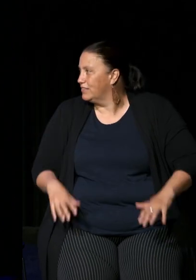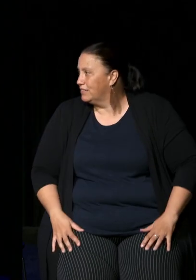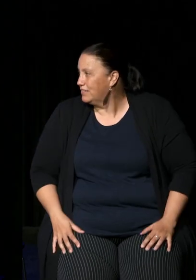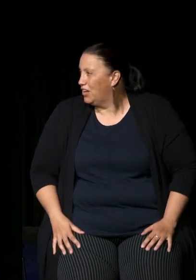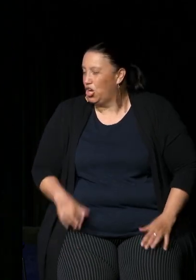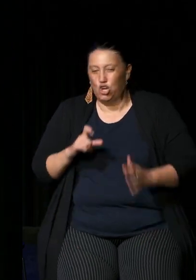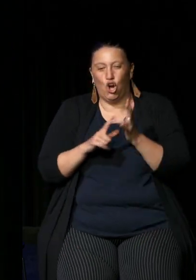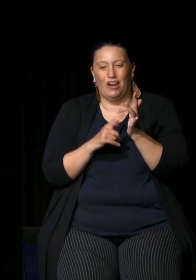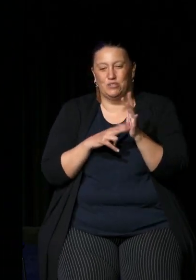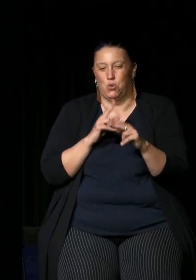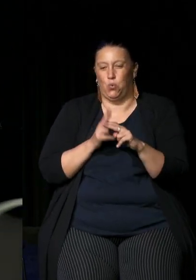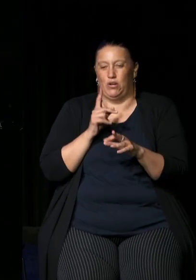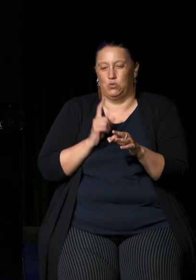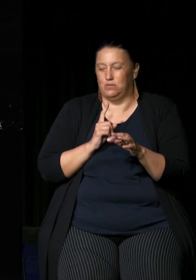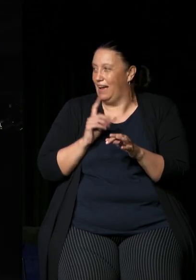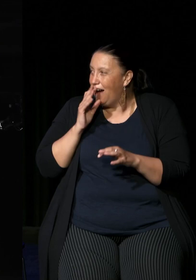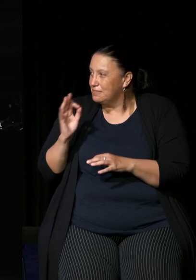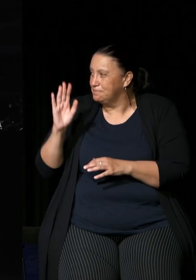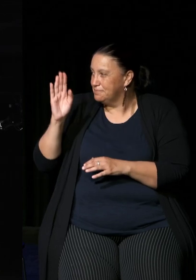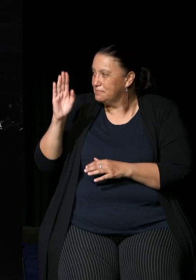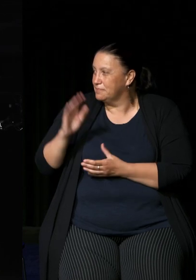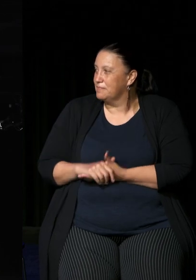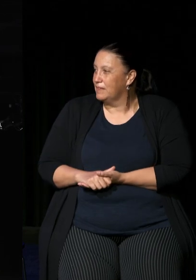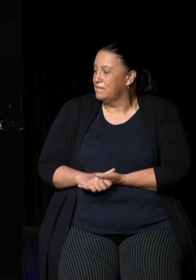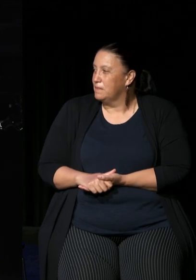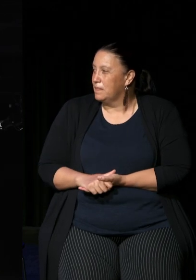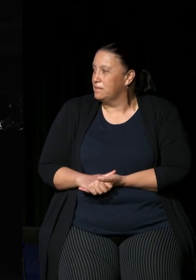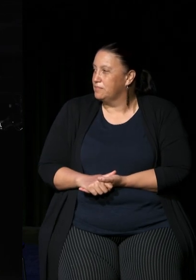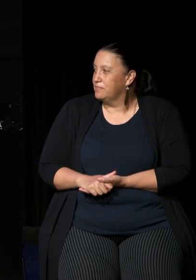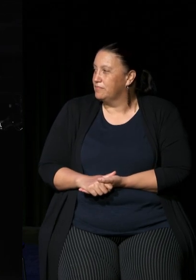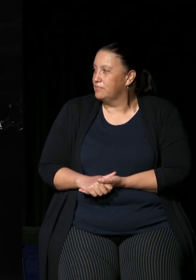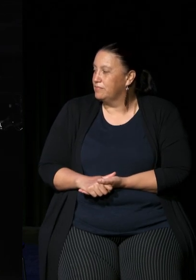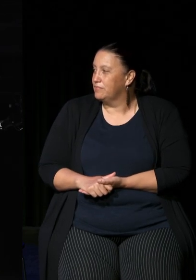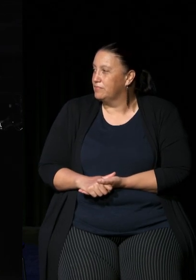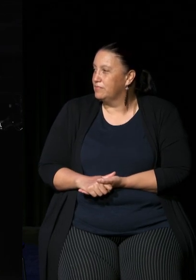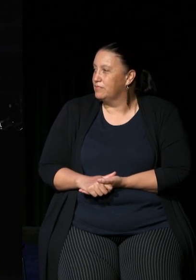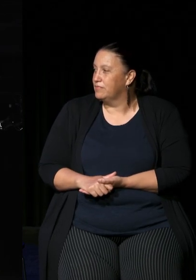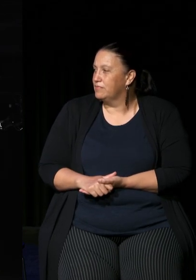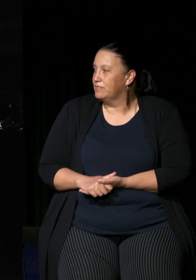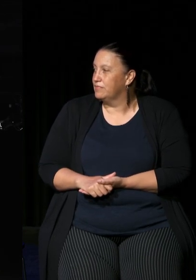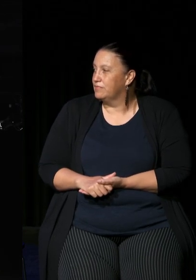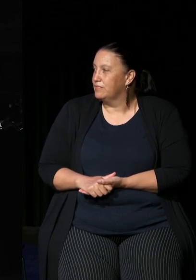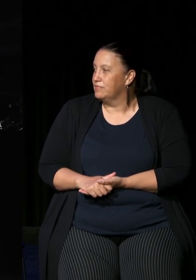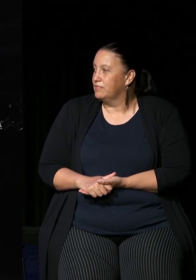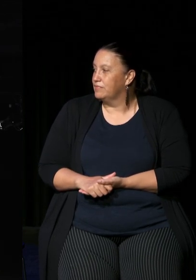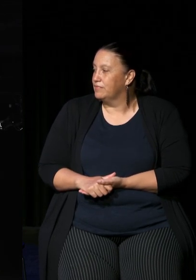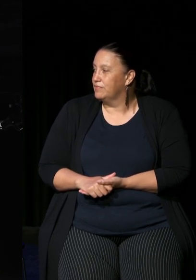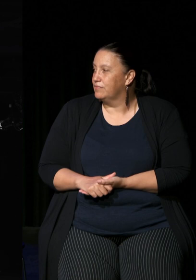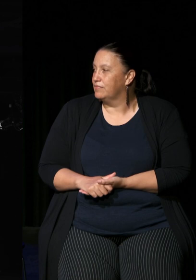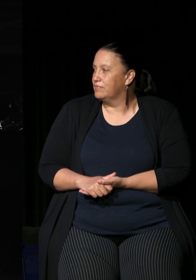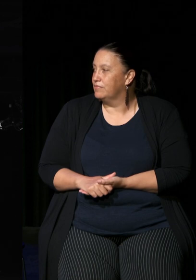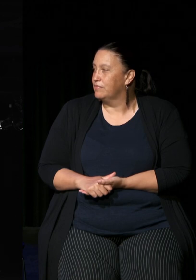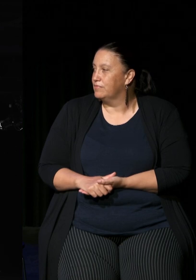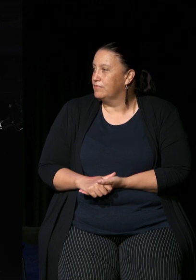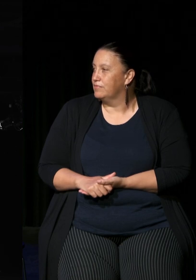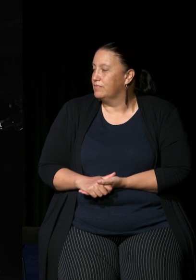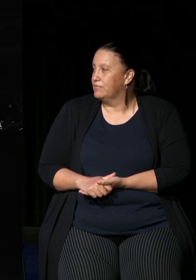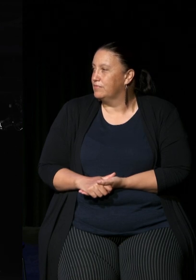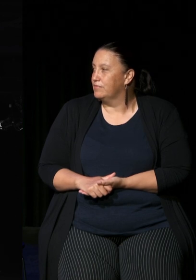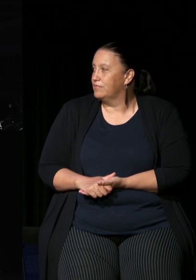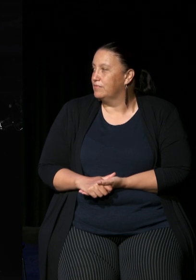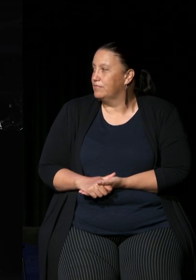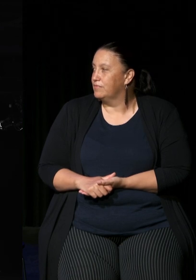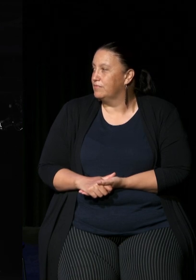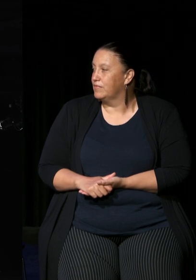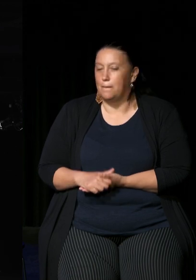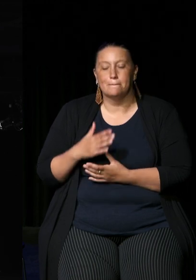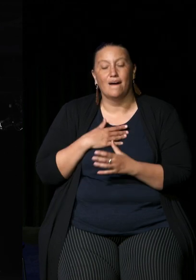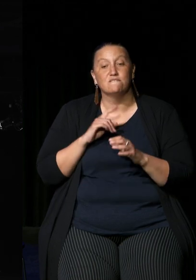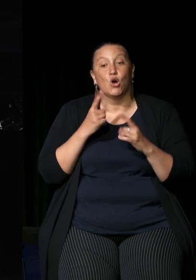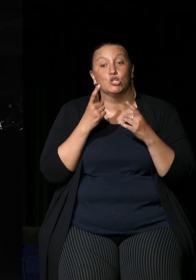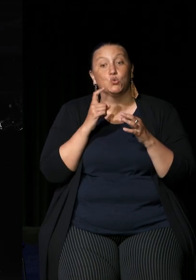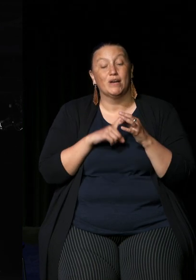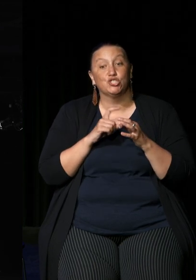[Uncle Colin] thank you face up here the first question was come up and Screen today